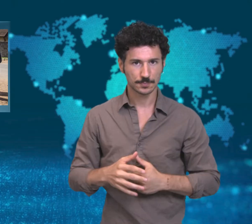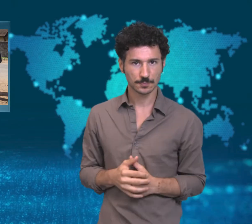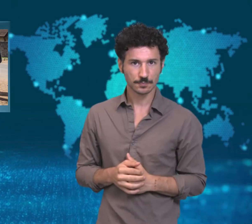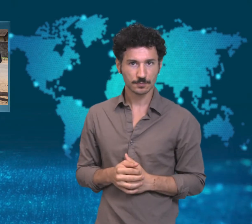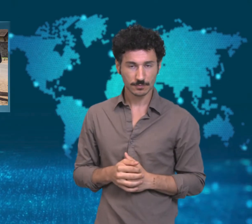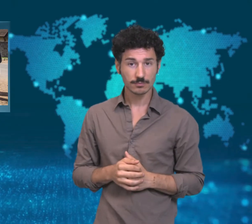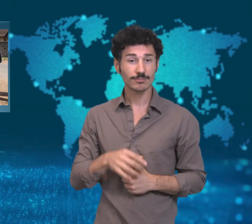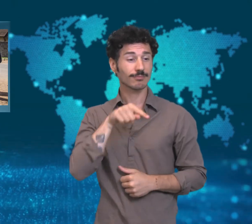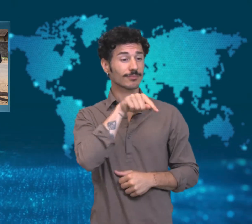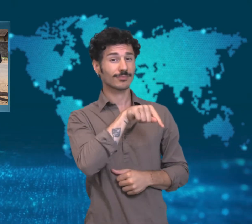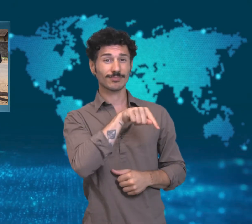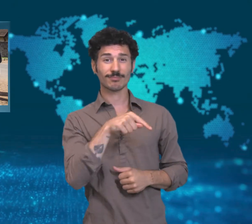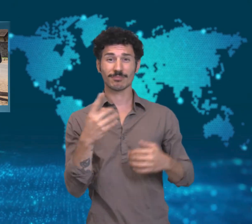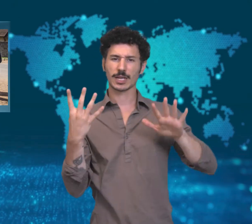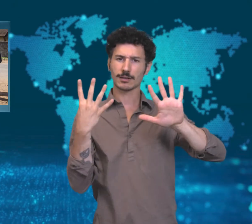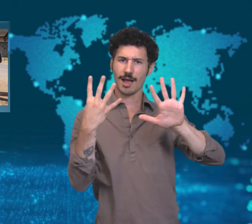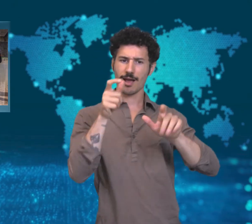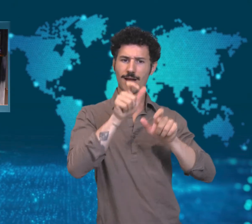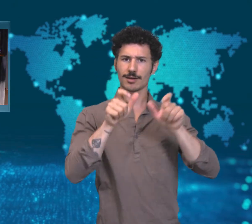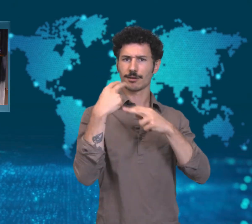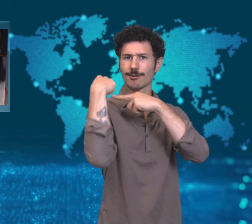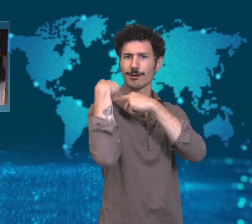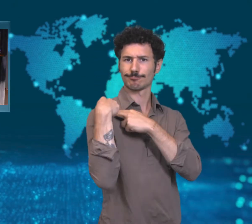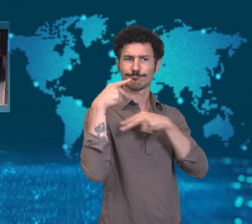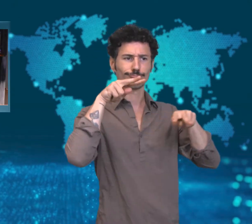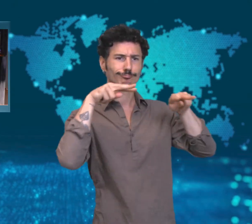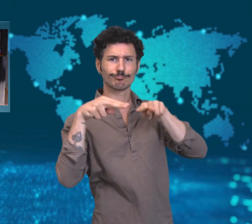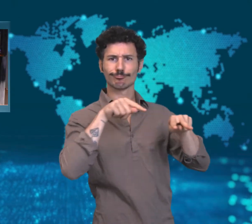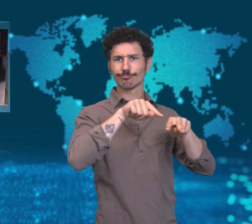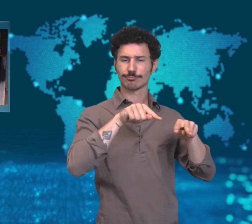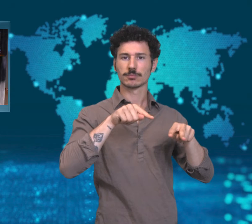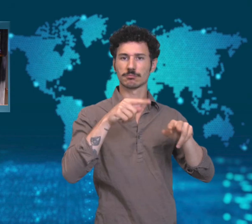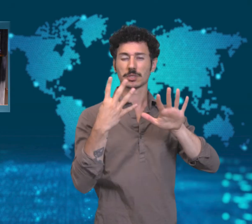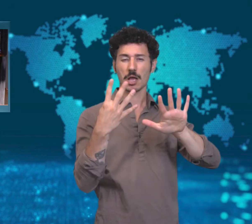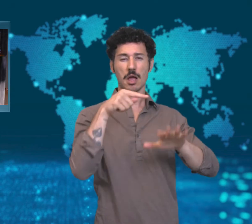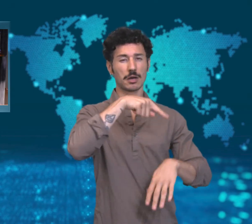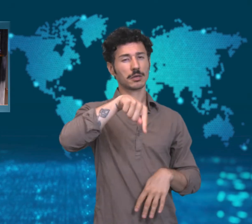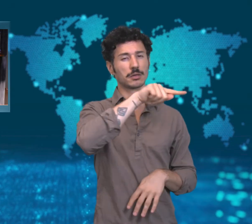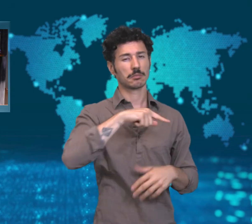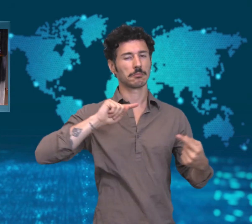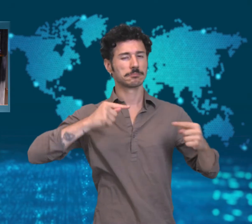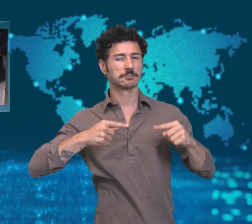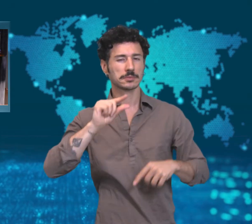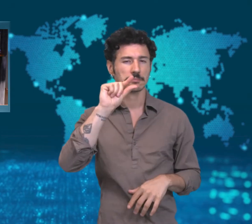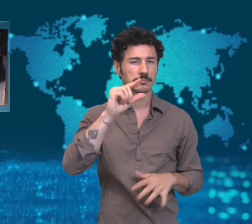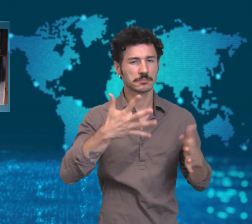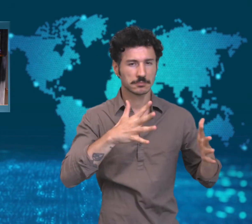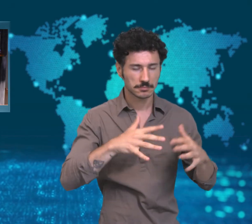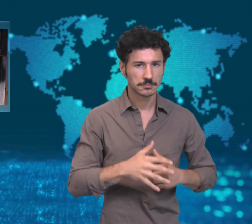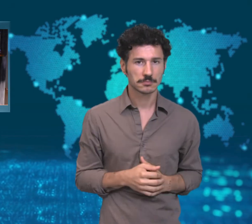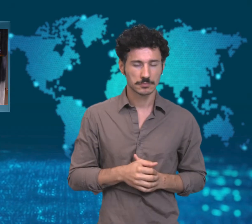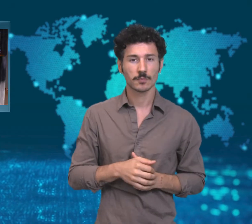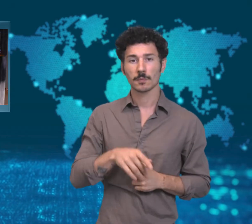A local high school principal told local media that some of